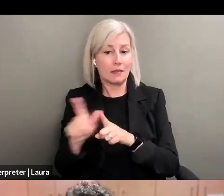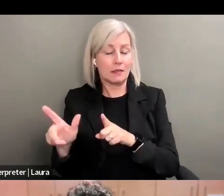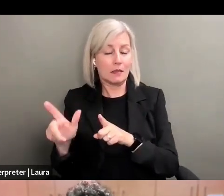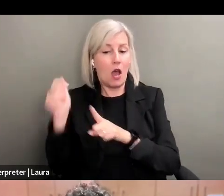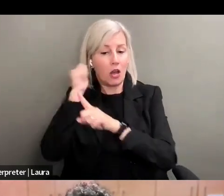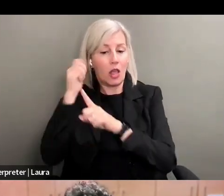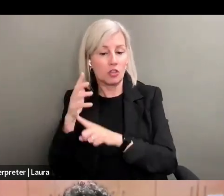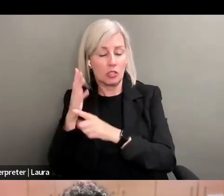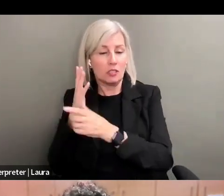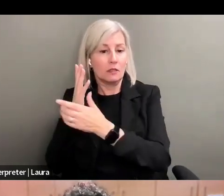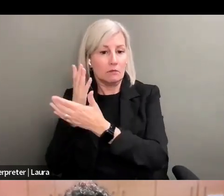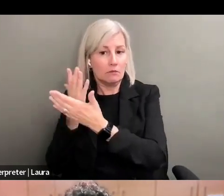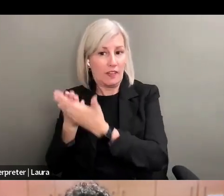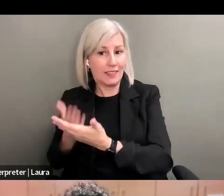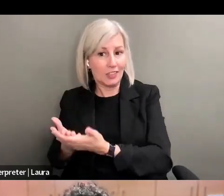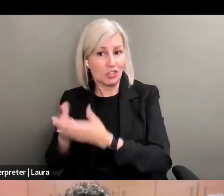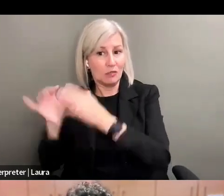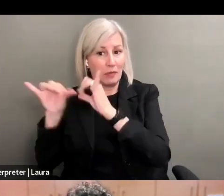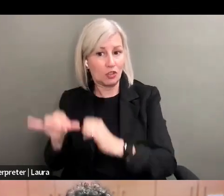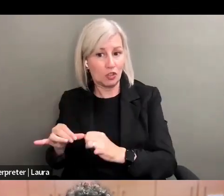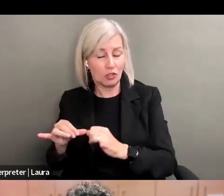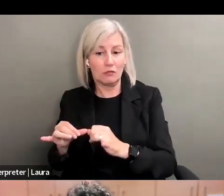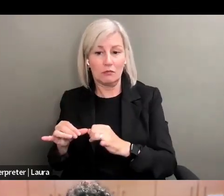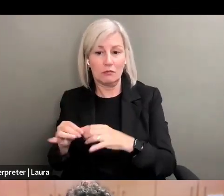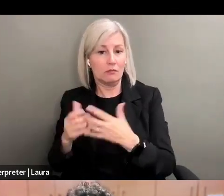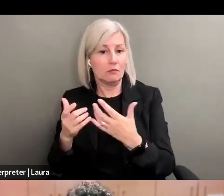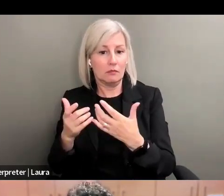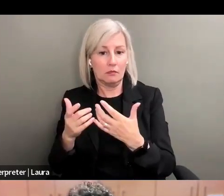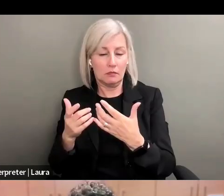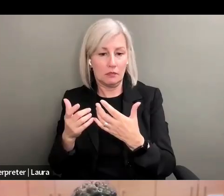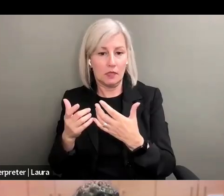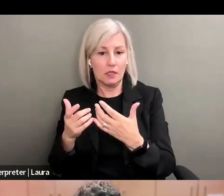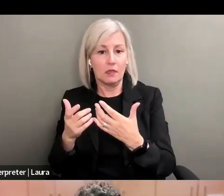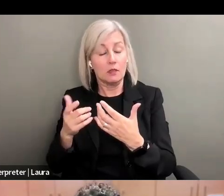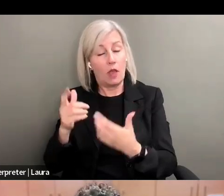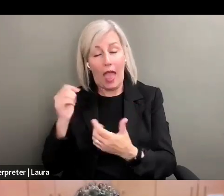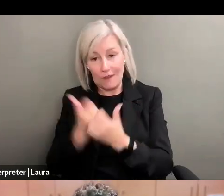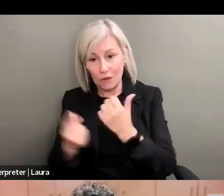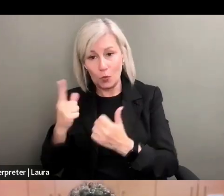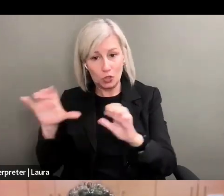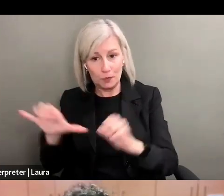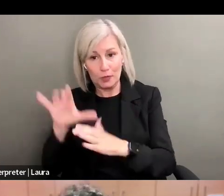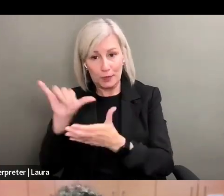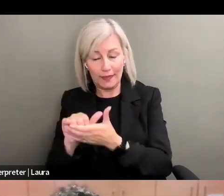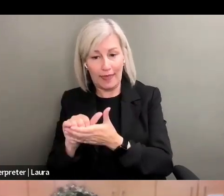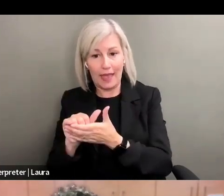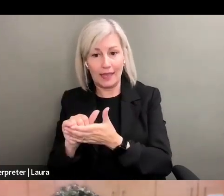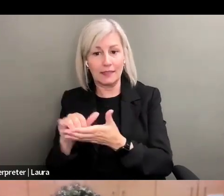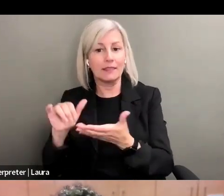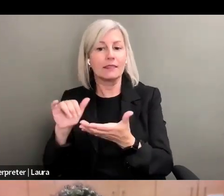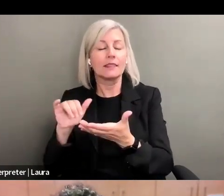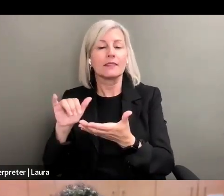So we verify hearing aids with a verifit at least everyone should be especially for kids. That's a soap box, that's for a different presentation.